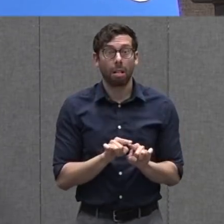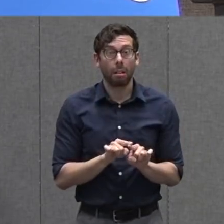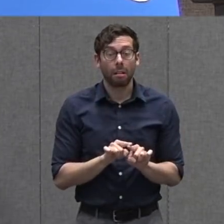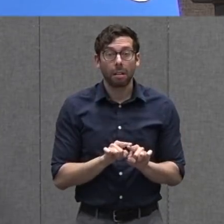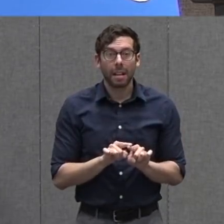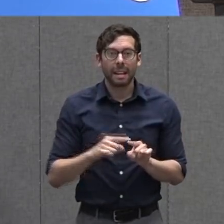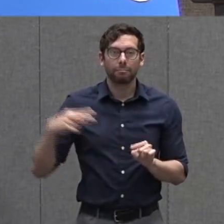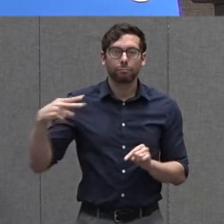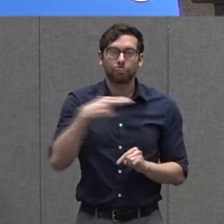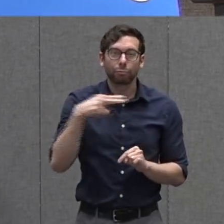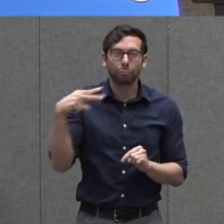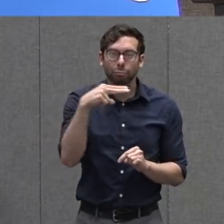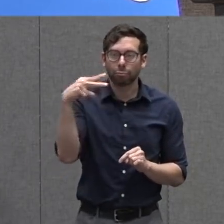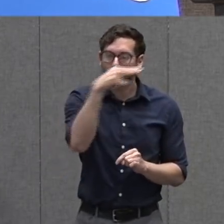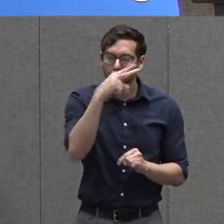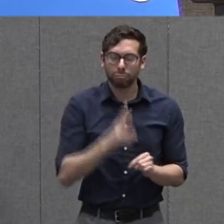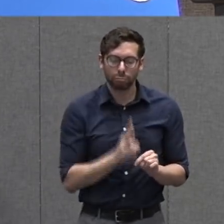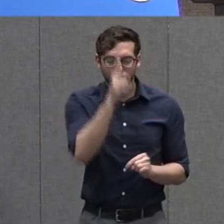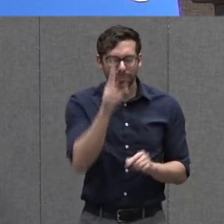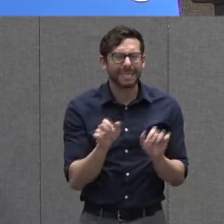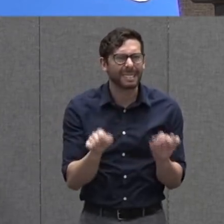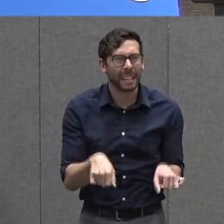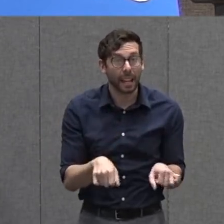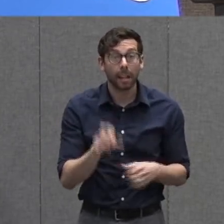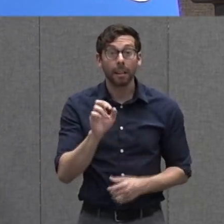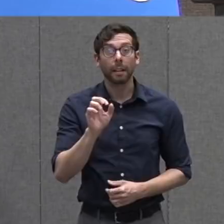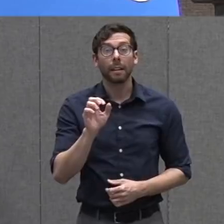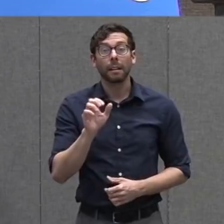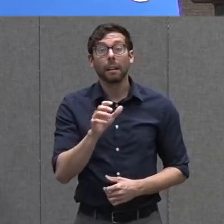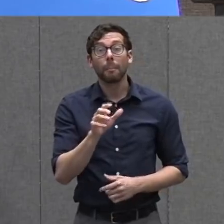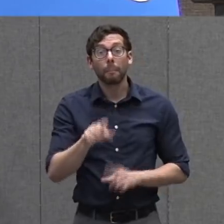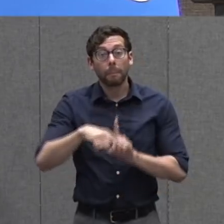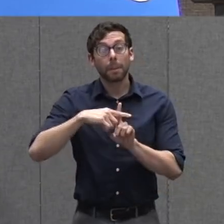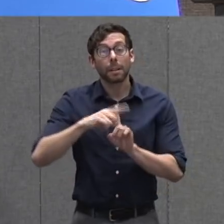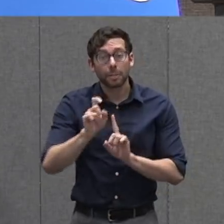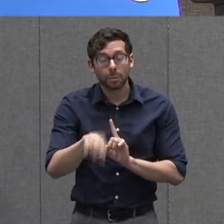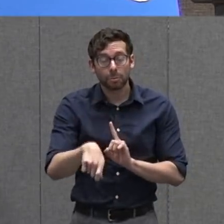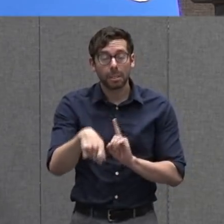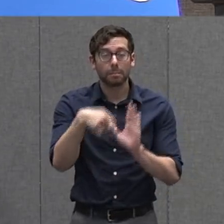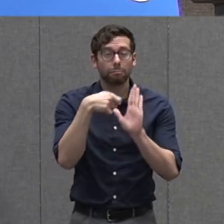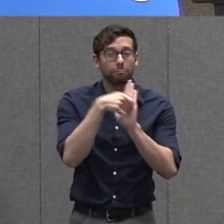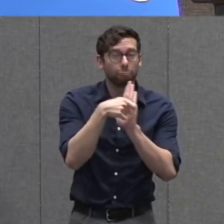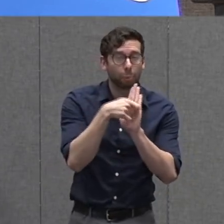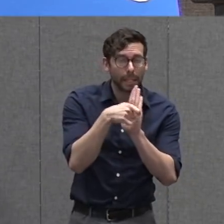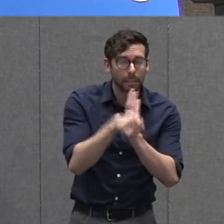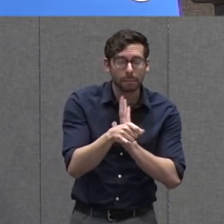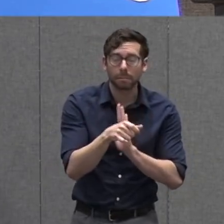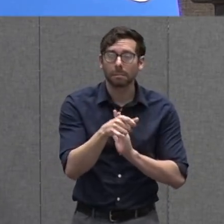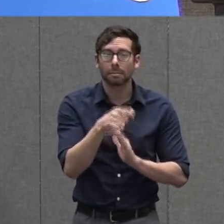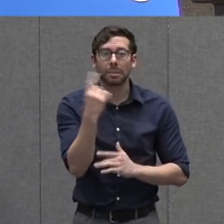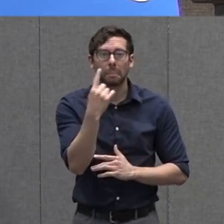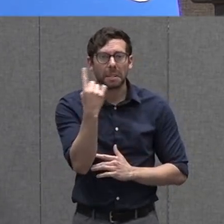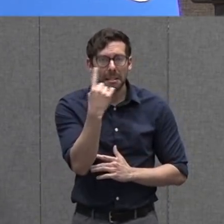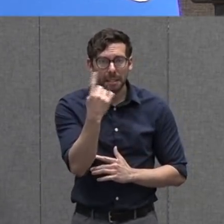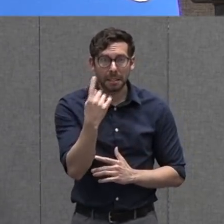And we're also going to need something to write with. I'm writing with a black marker but I always tell my students to use a pencil